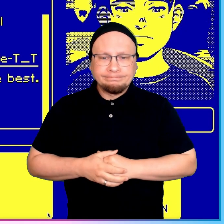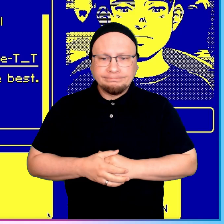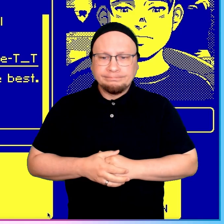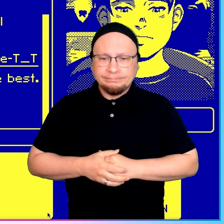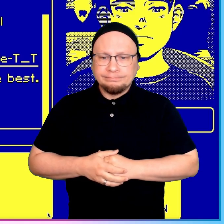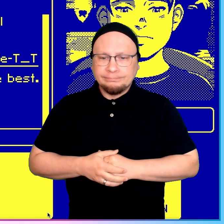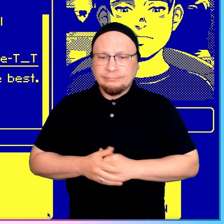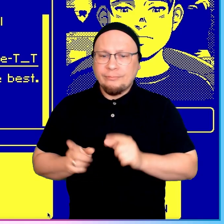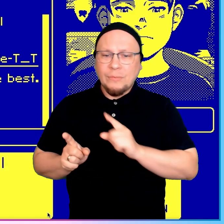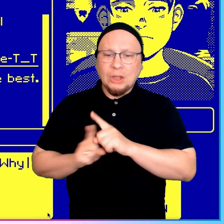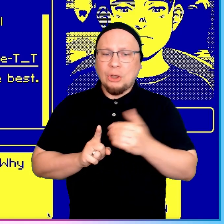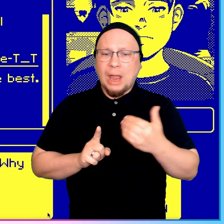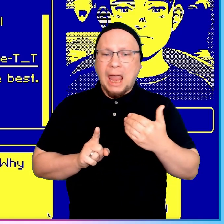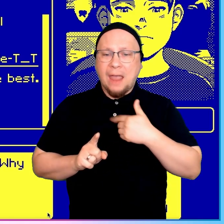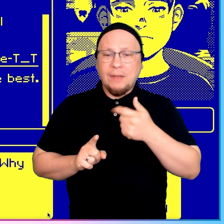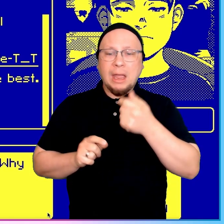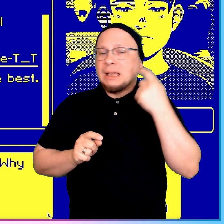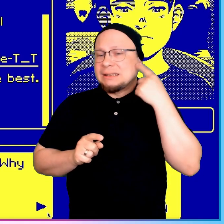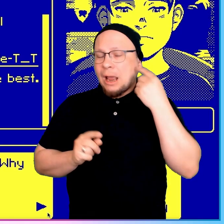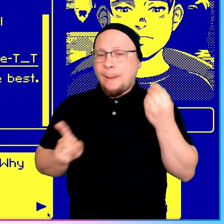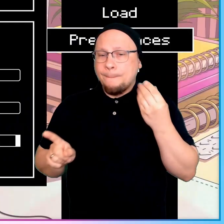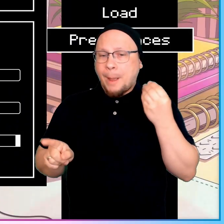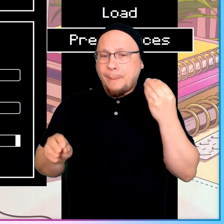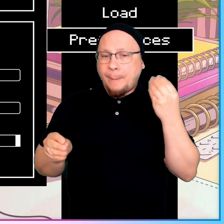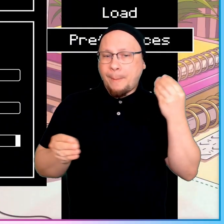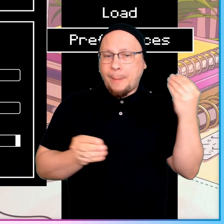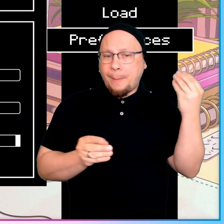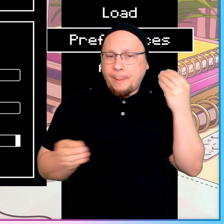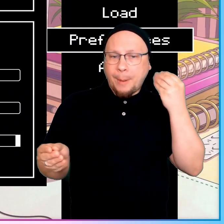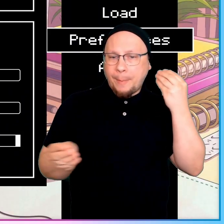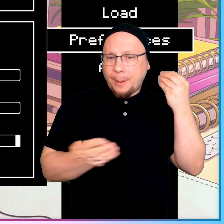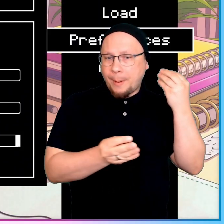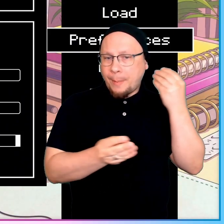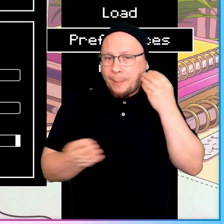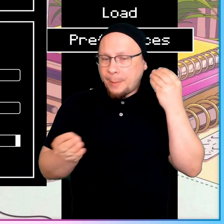There is a typing noise during chat conversations, which can be turned off in the preferences menu.